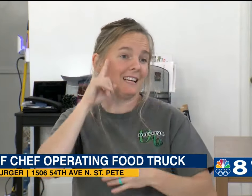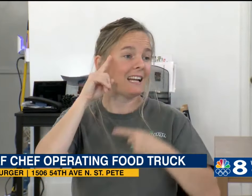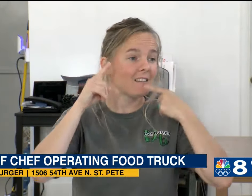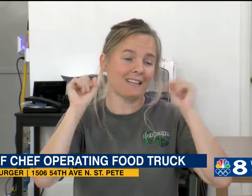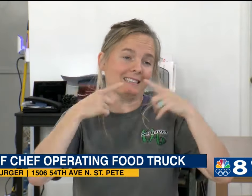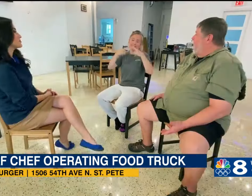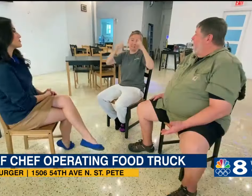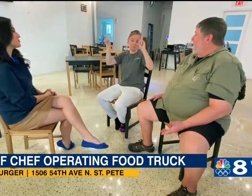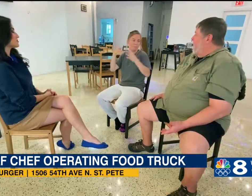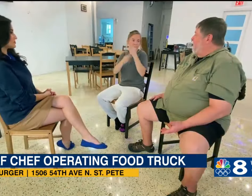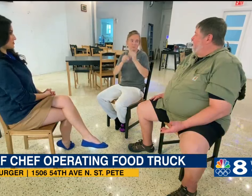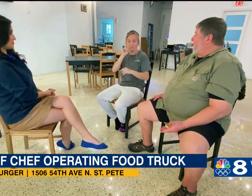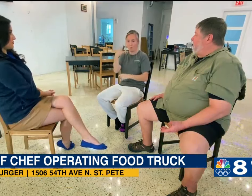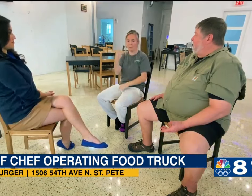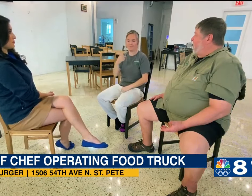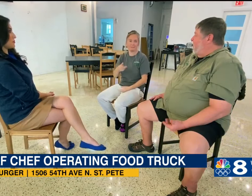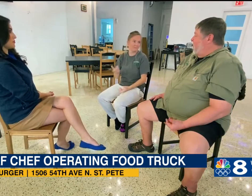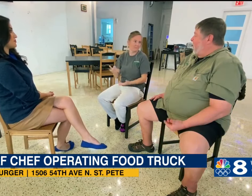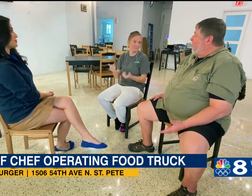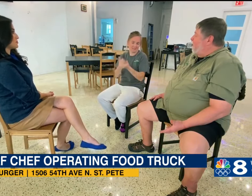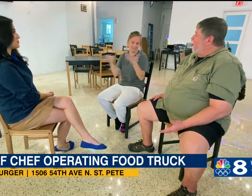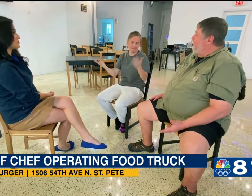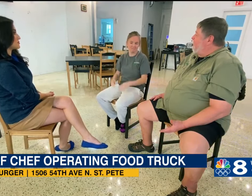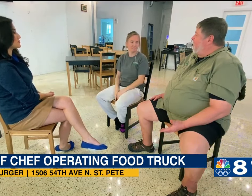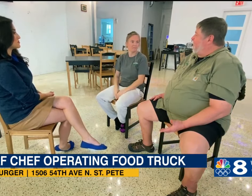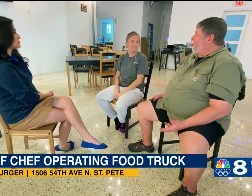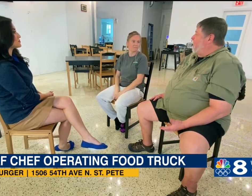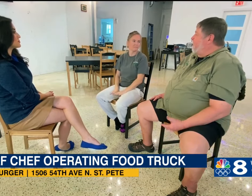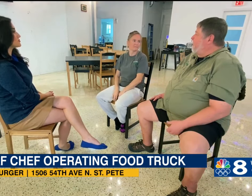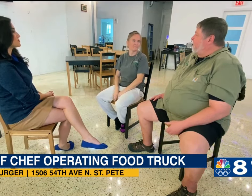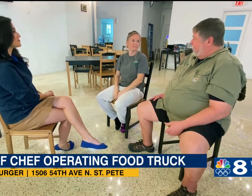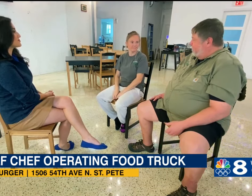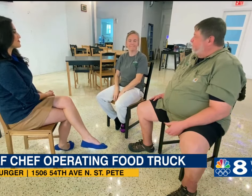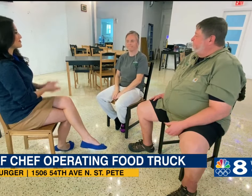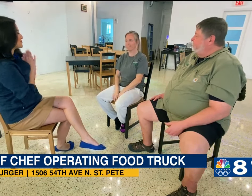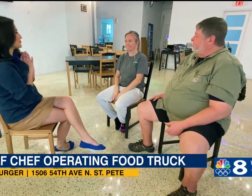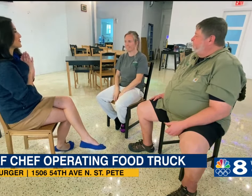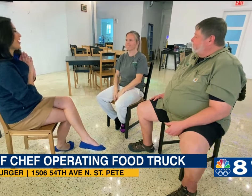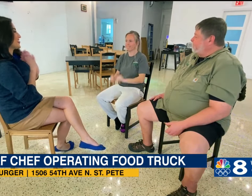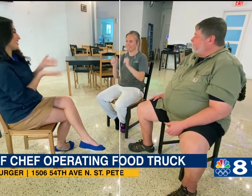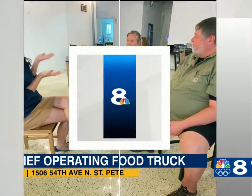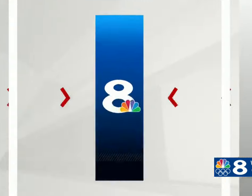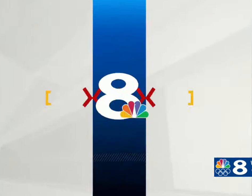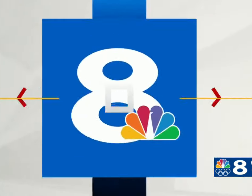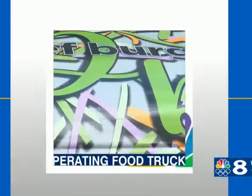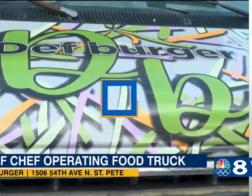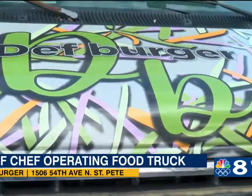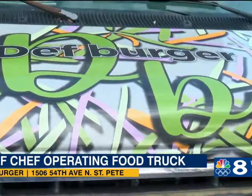BE EQUAL AS AS BEST AS POSSIBLE. RUBIO, BOTH EQUALLY HUMAN AND SO. I THINK THAT WE